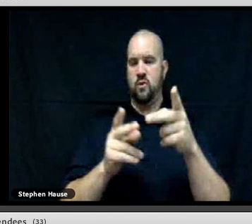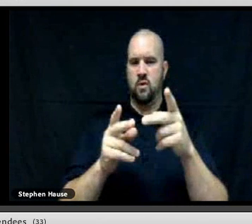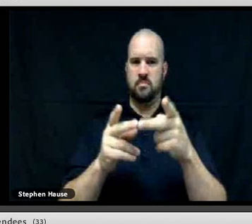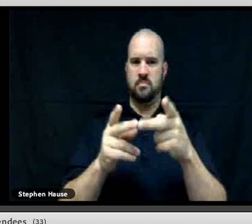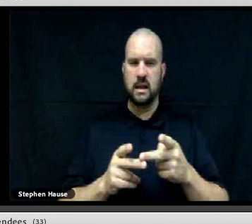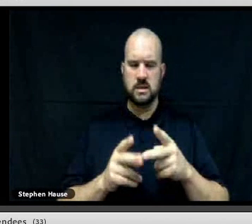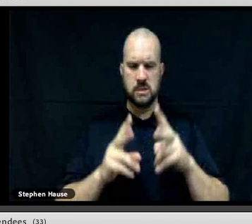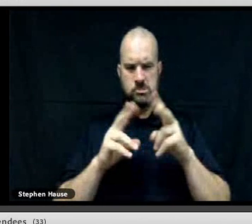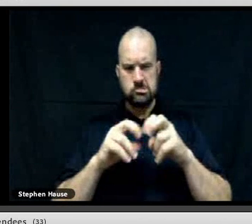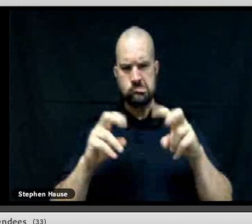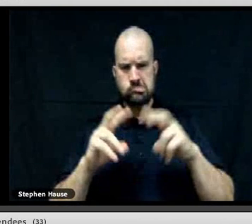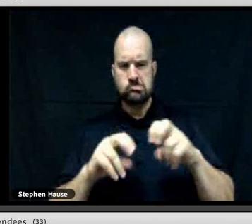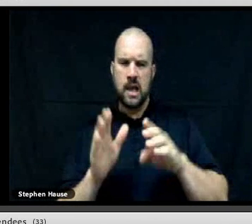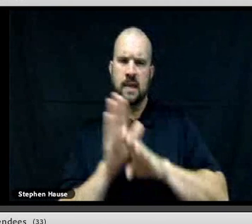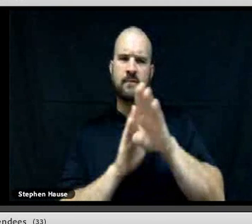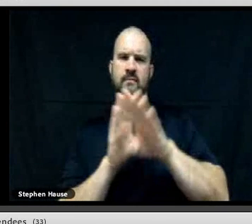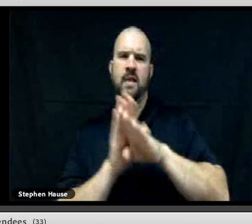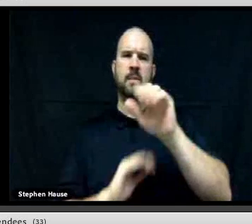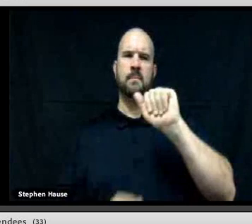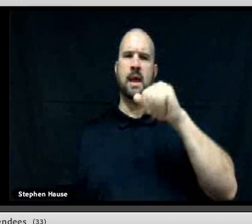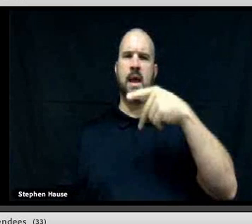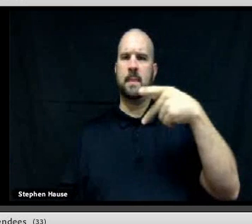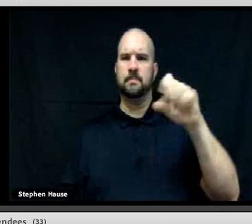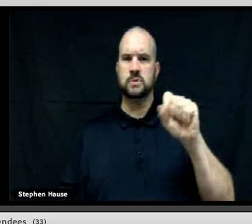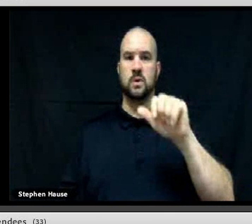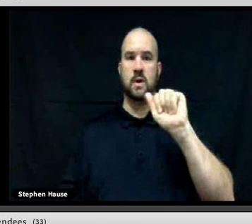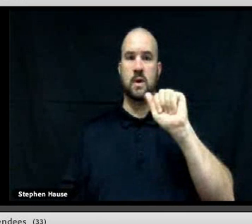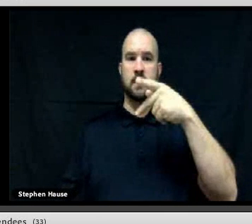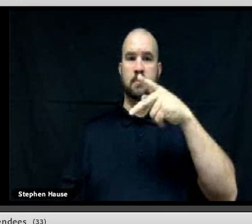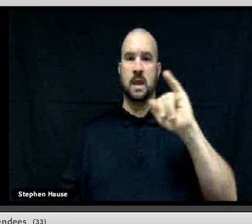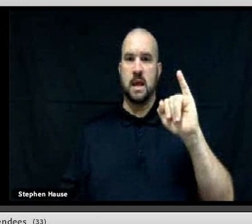So, through the API, developers from different backgrounds